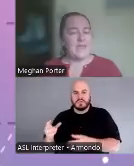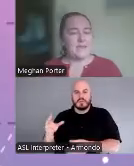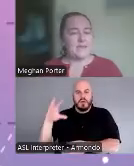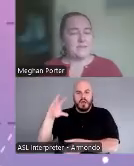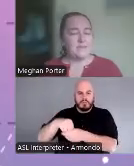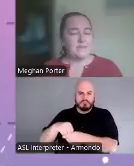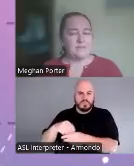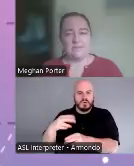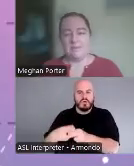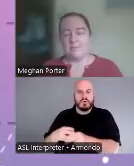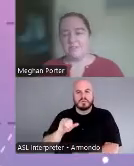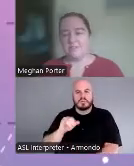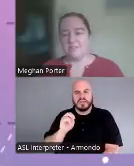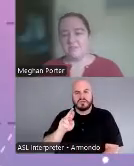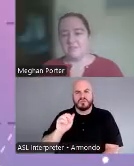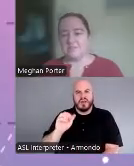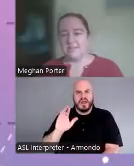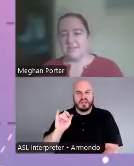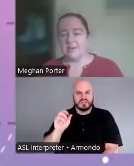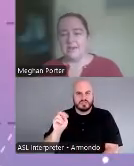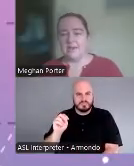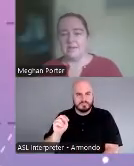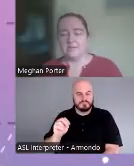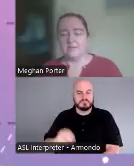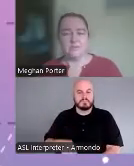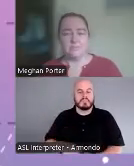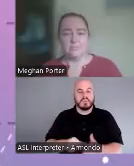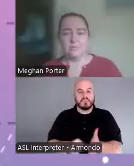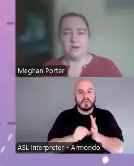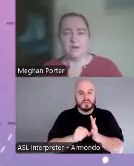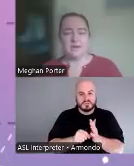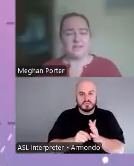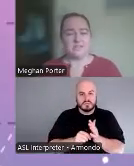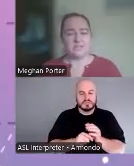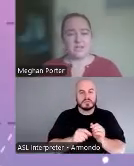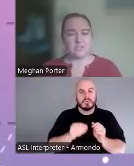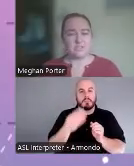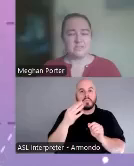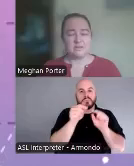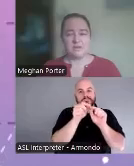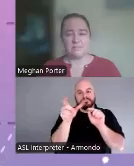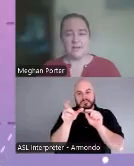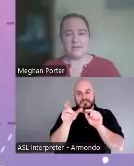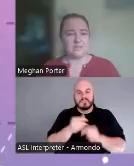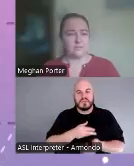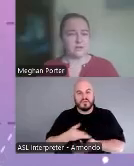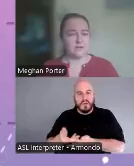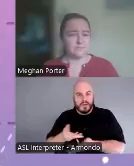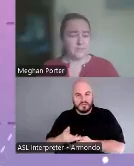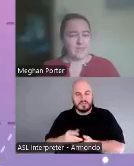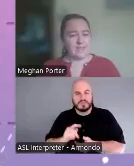And the impressions are represented by the blue bar, and interactions are by a teal bar.